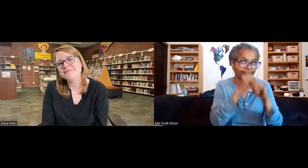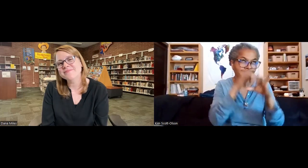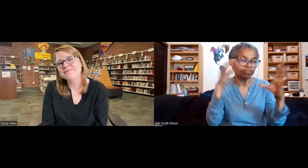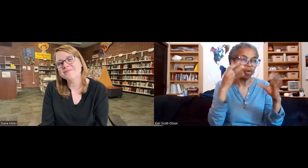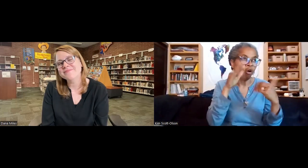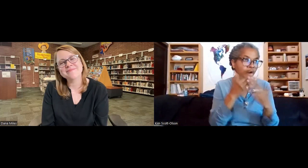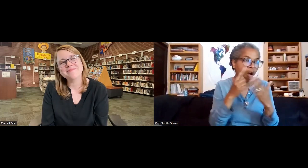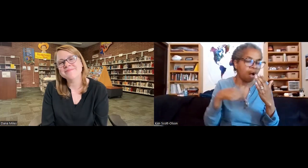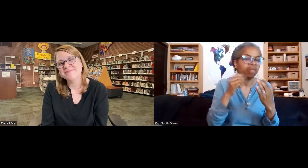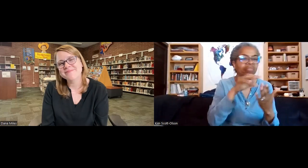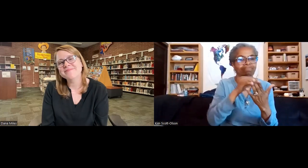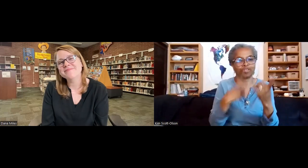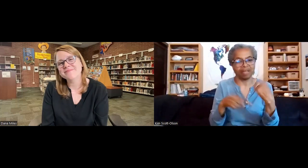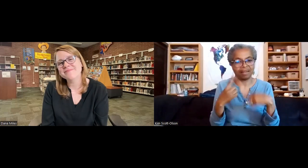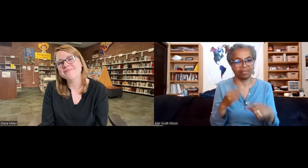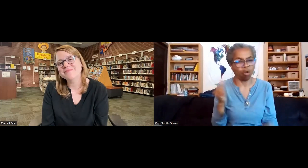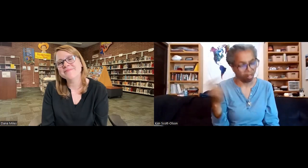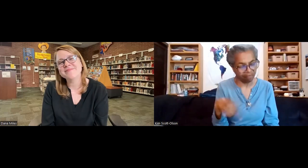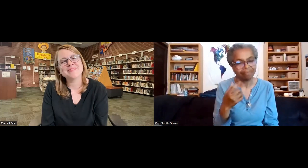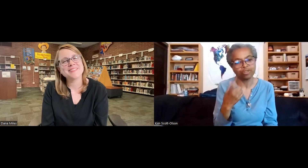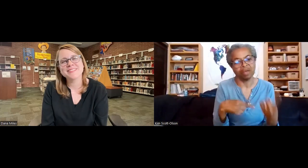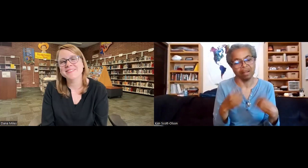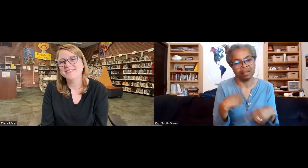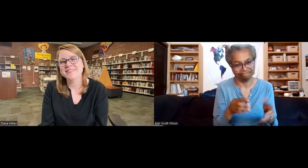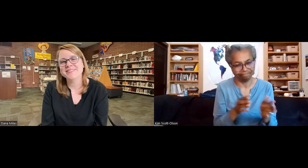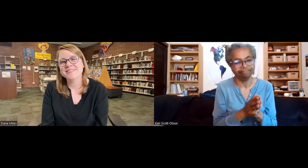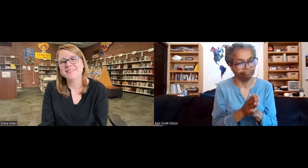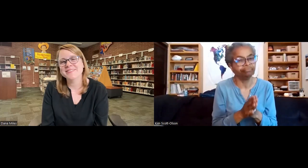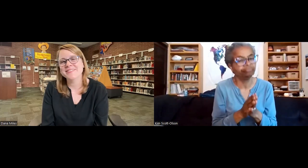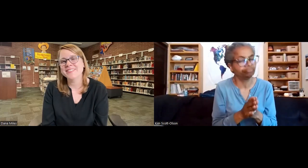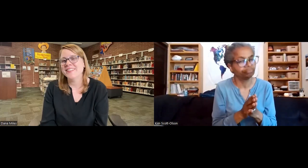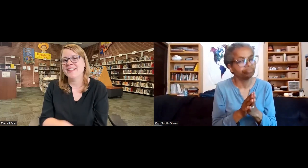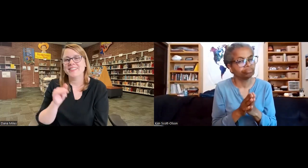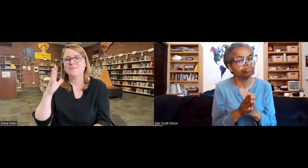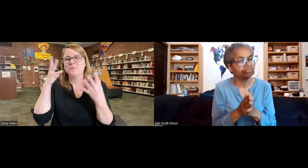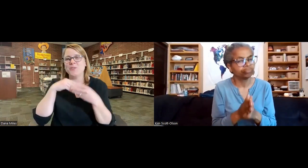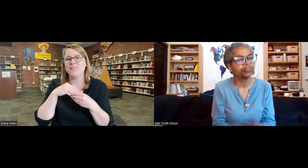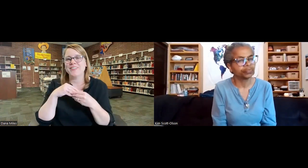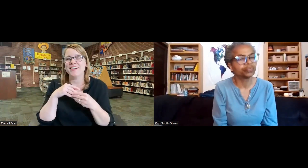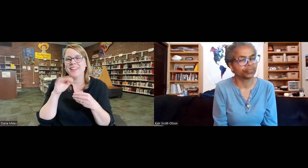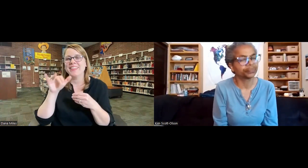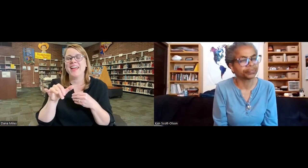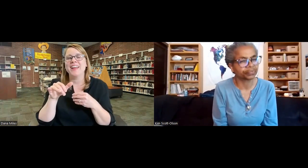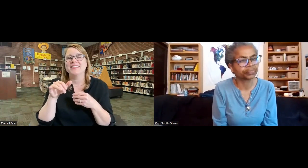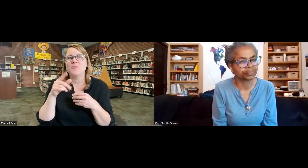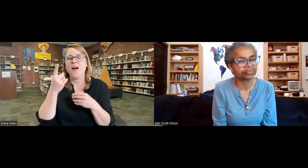That’s my dream, to have everyone learn to sign. That’s beautiful.